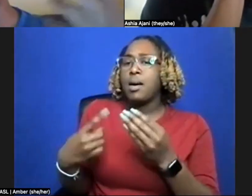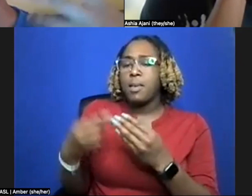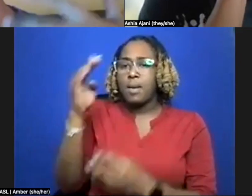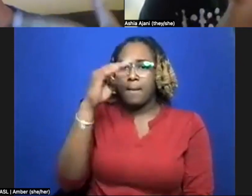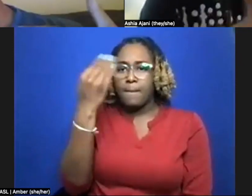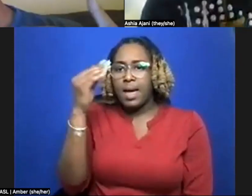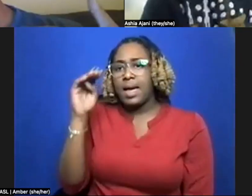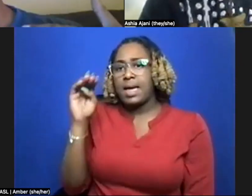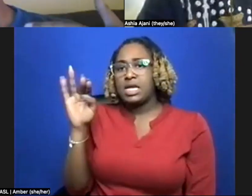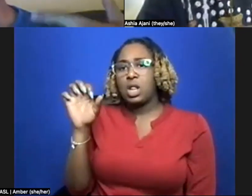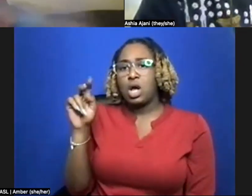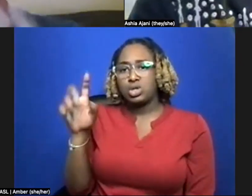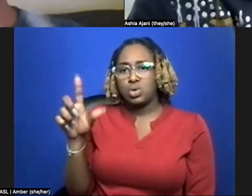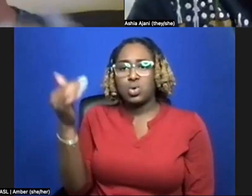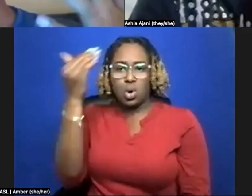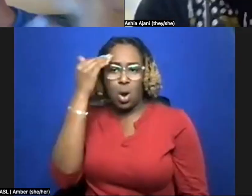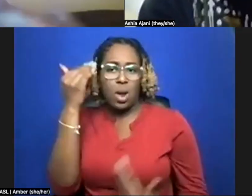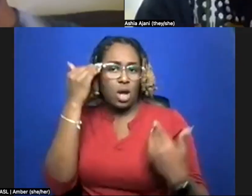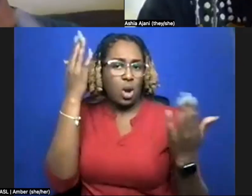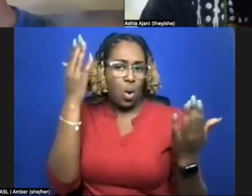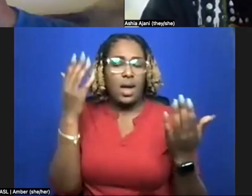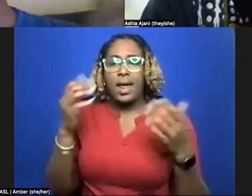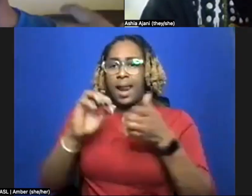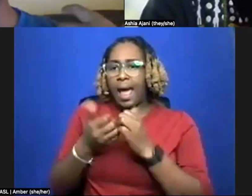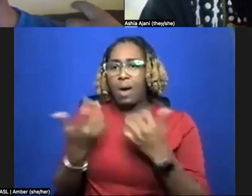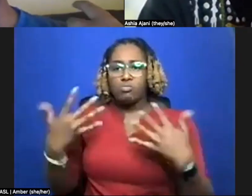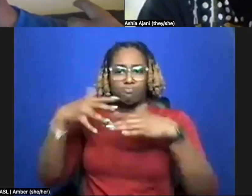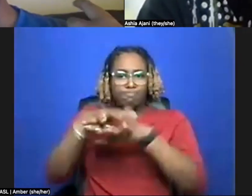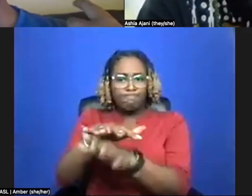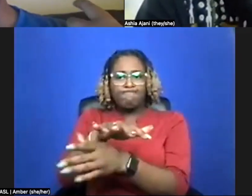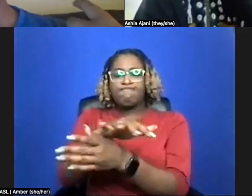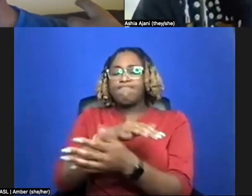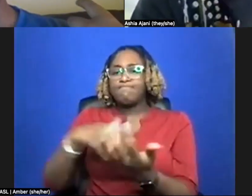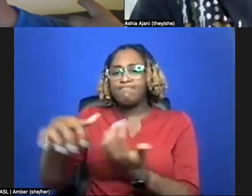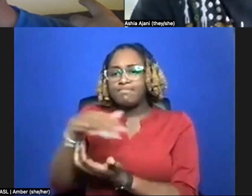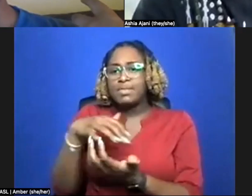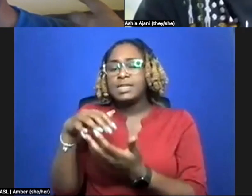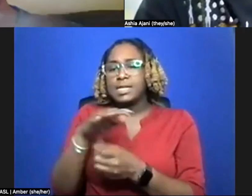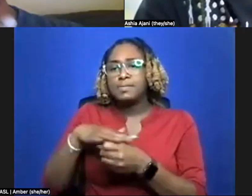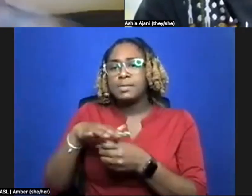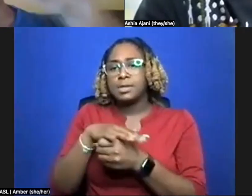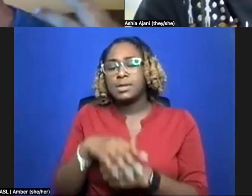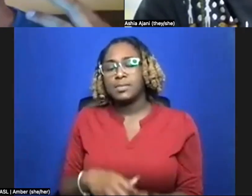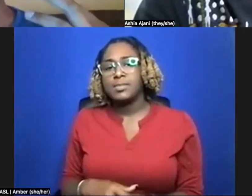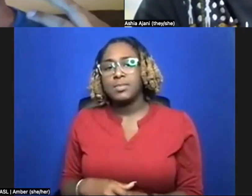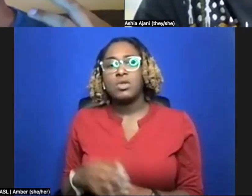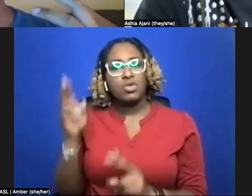unknowing, and how those intertwined practices make space to honor life and all of its forms?